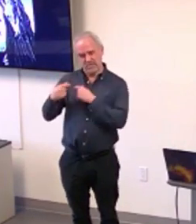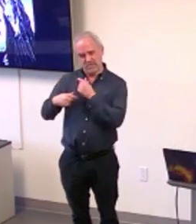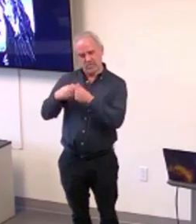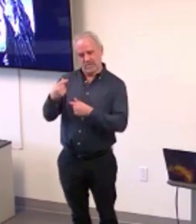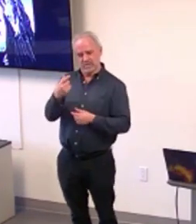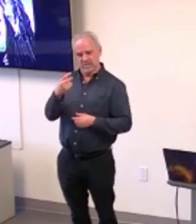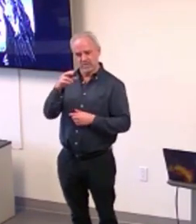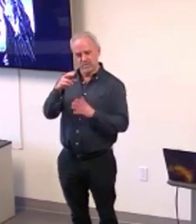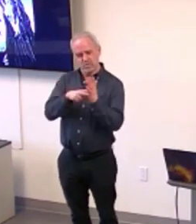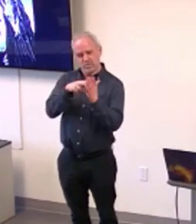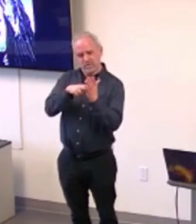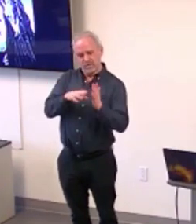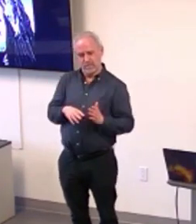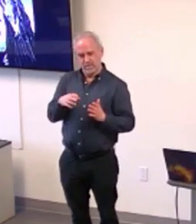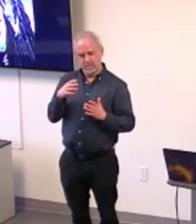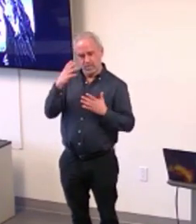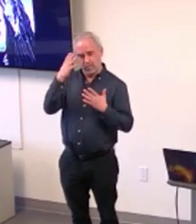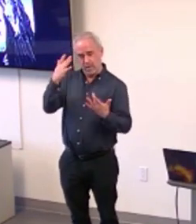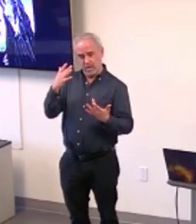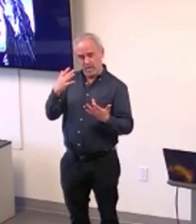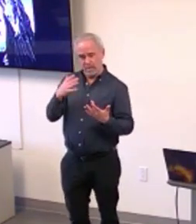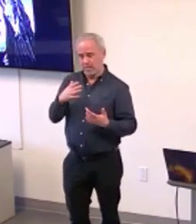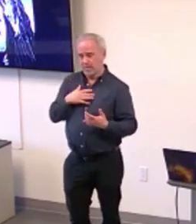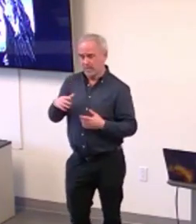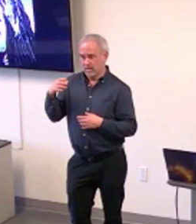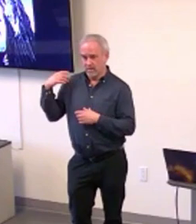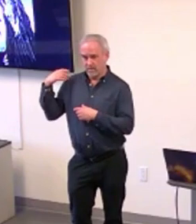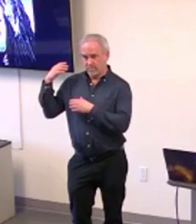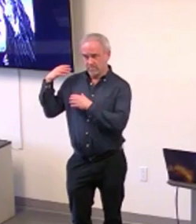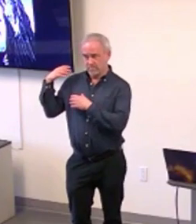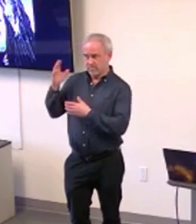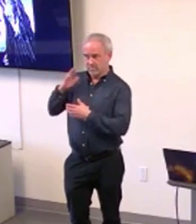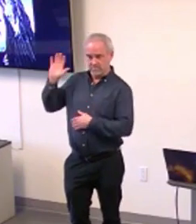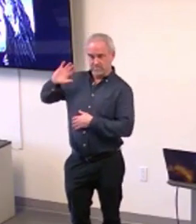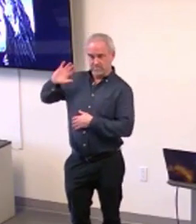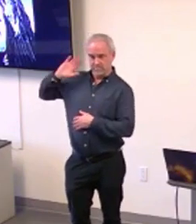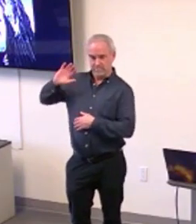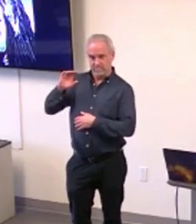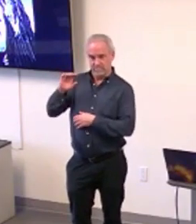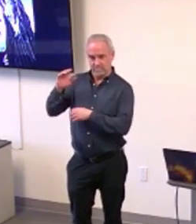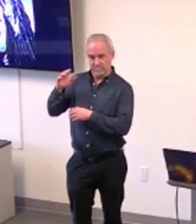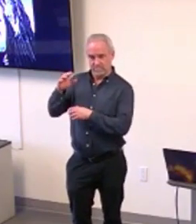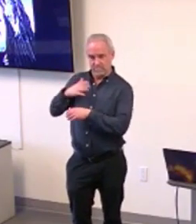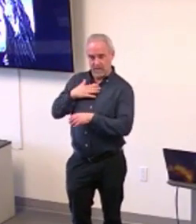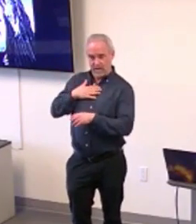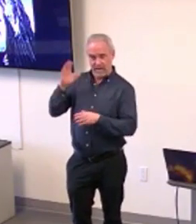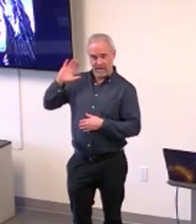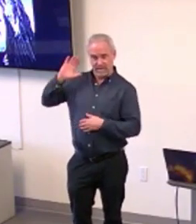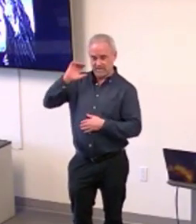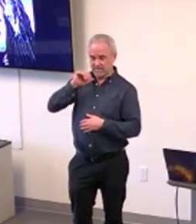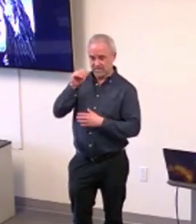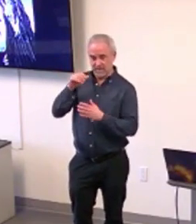Why? Because I'm a descendent of enslaved African peoples. And what happened to my ancestors when they attempted to read and write?